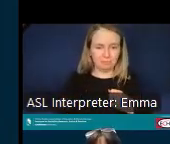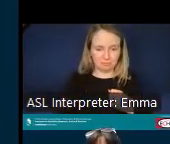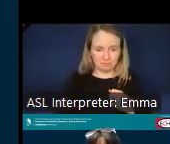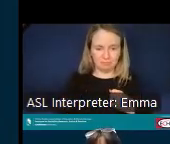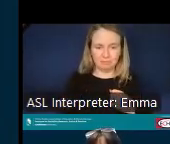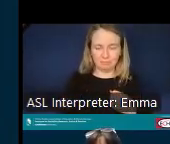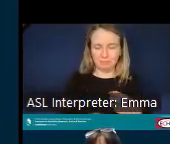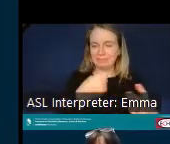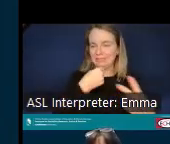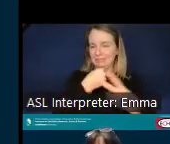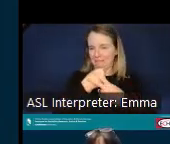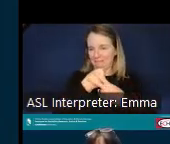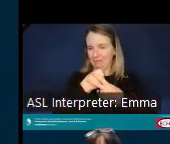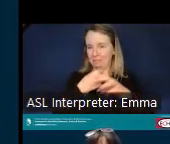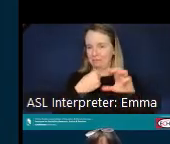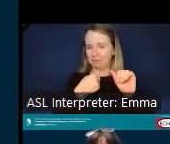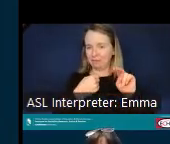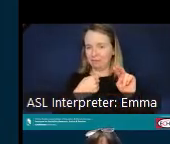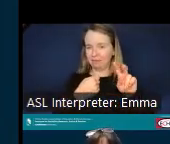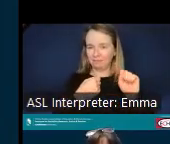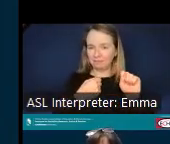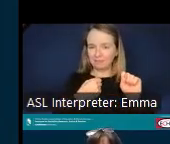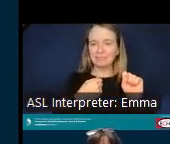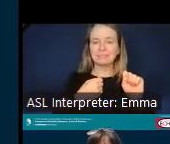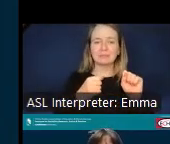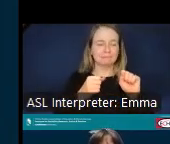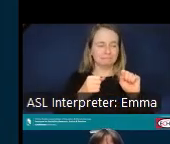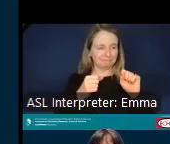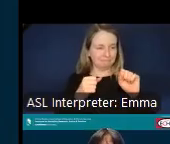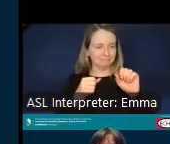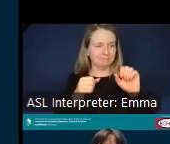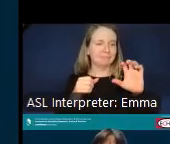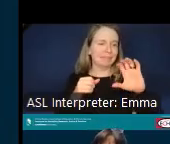our canvas page as well as our YouTube channel. So by joining